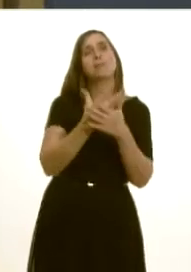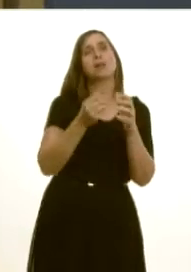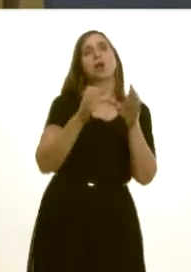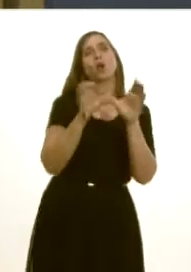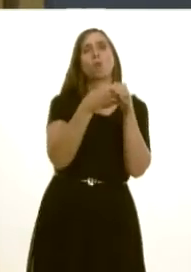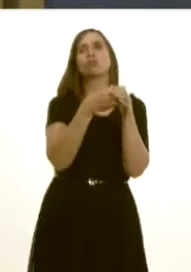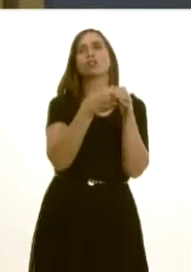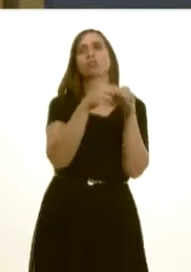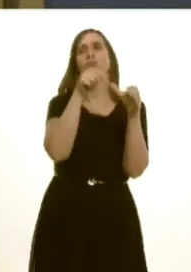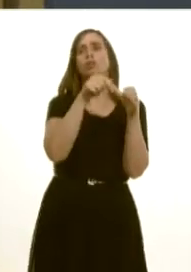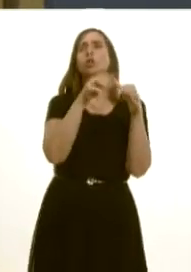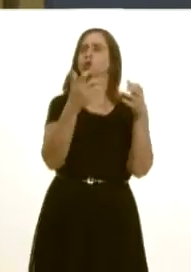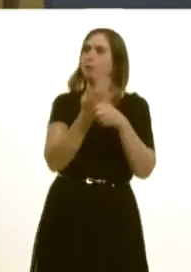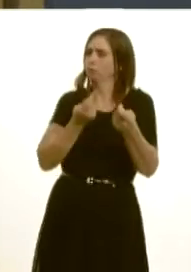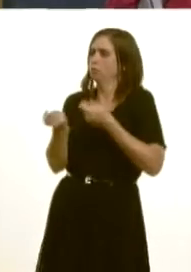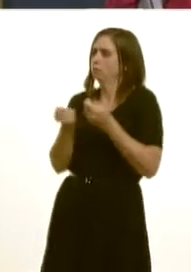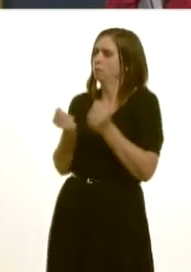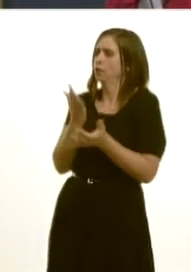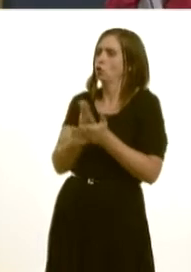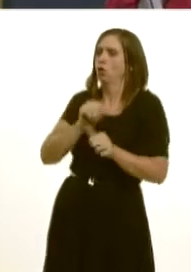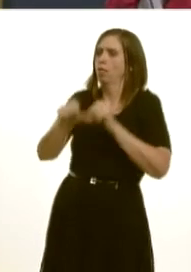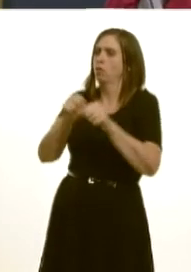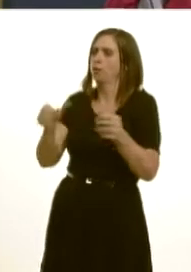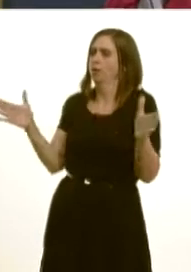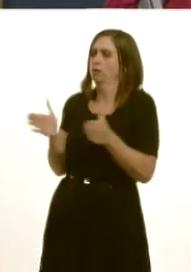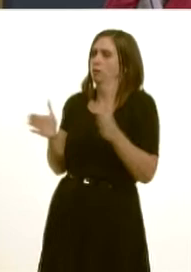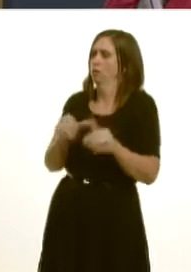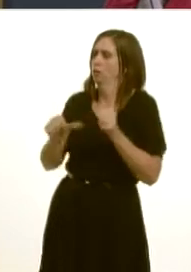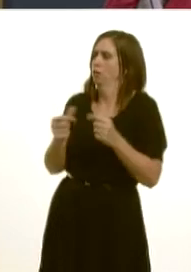to streamline the process? Carwyn Jones: A number of options could be